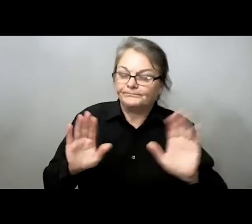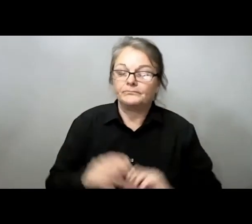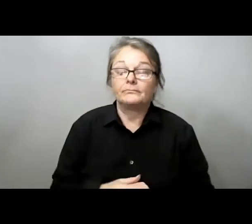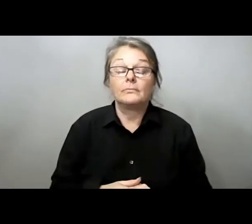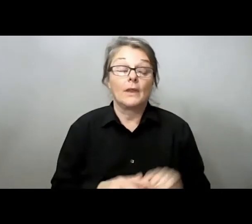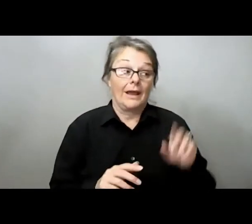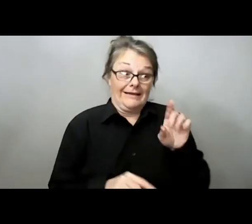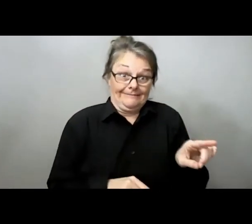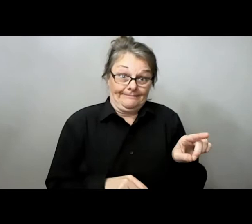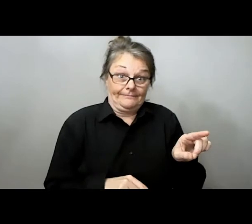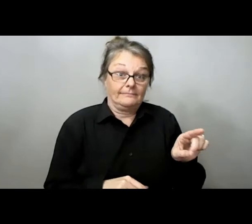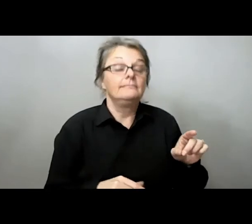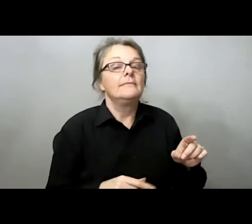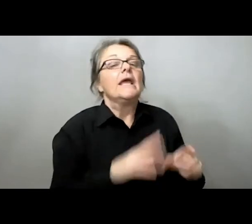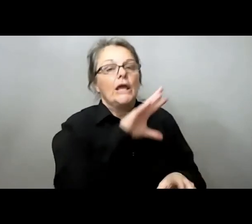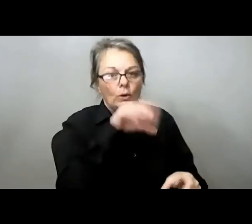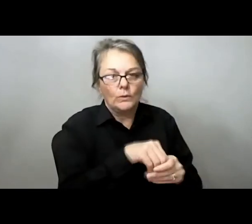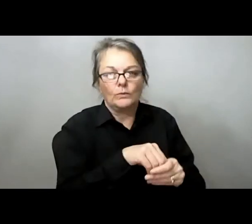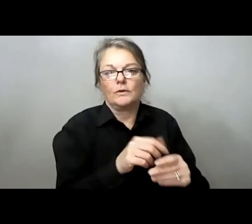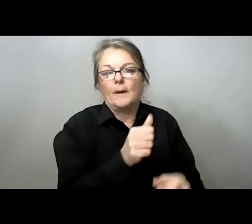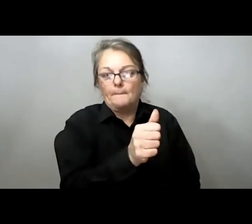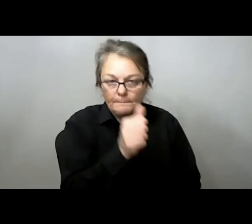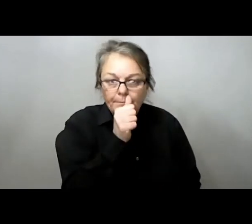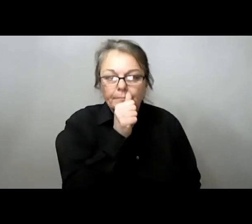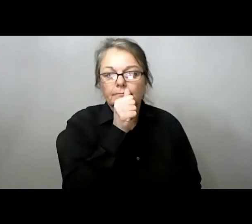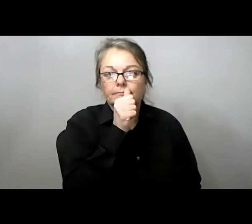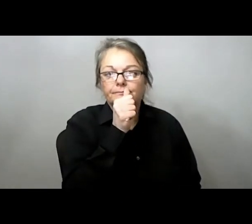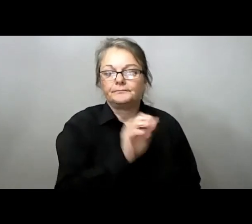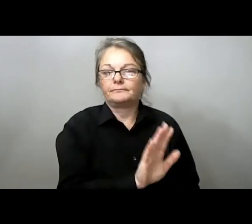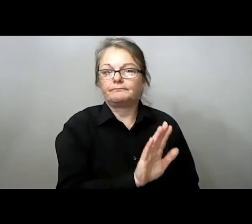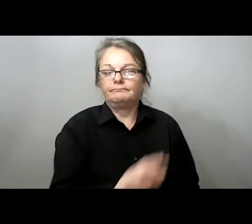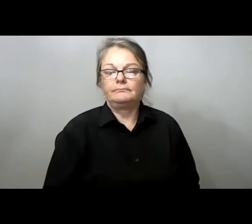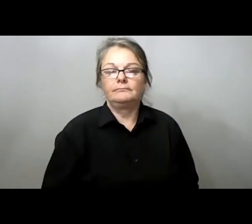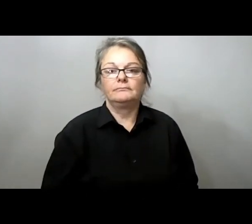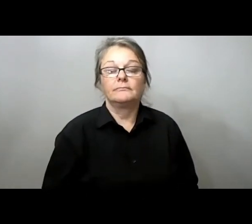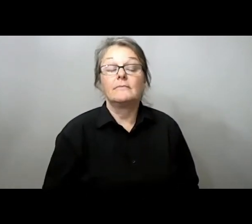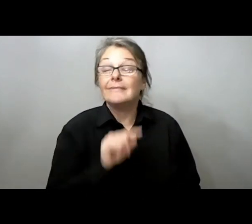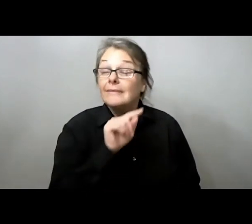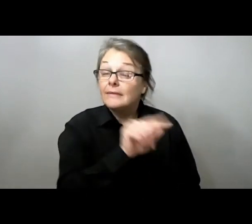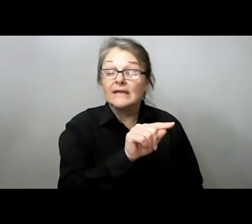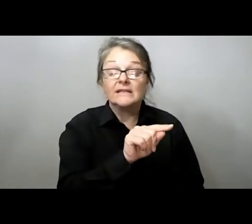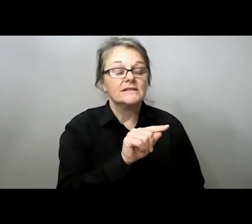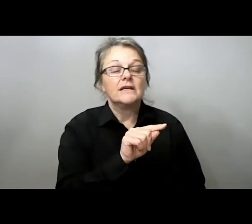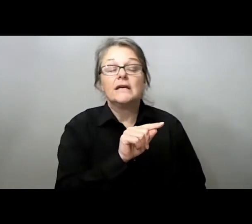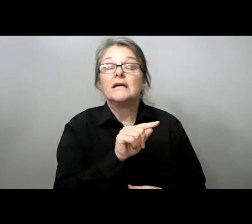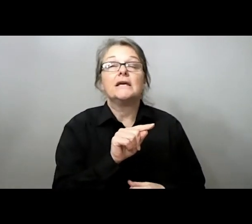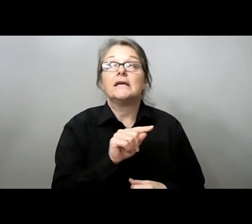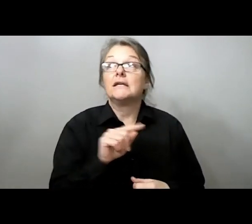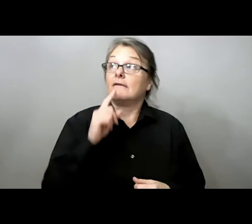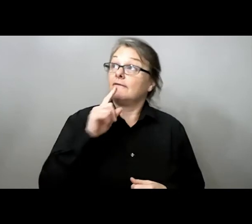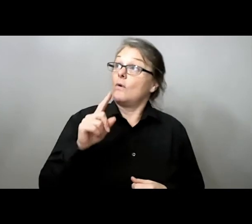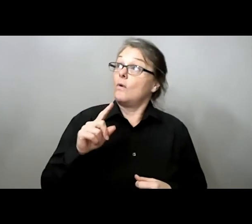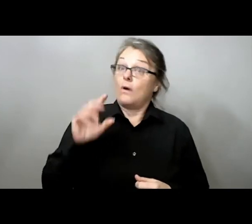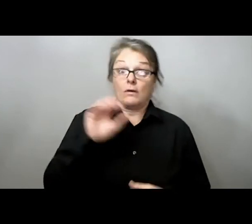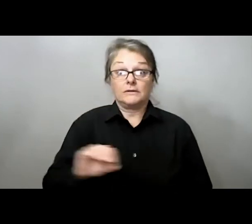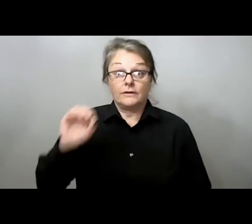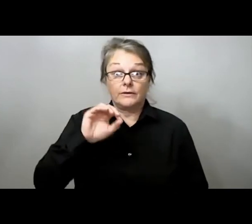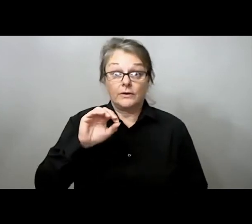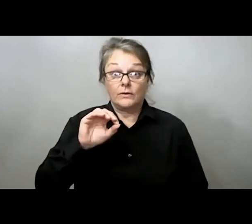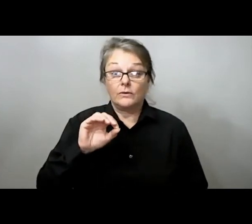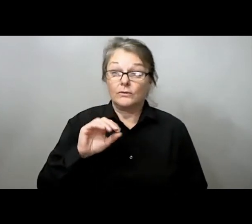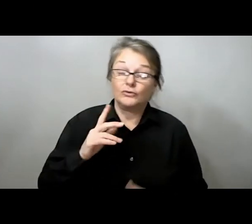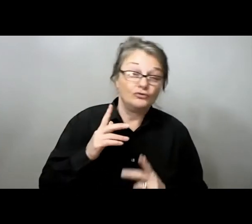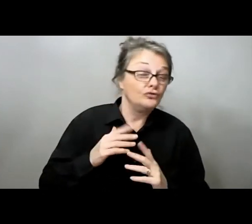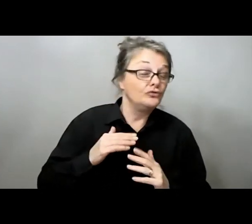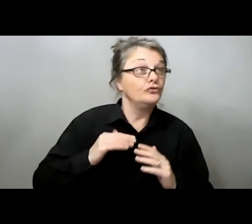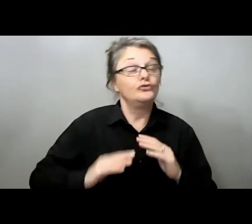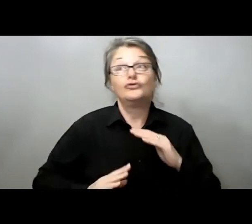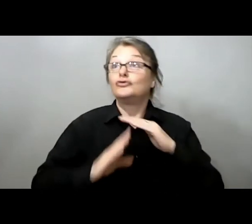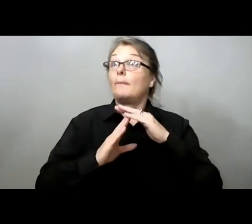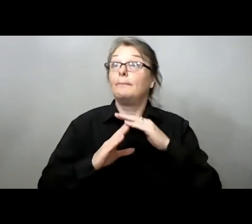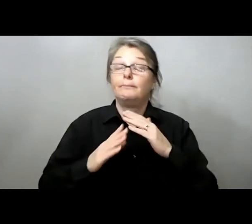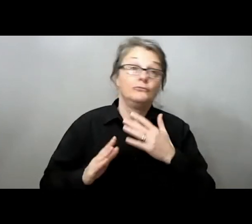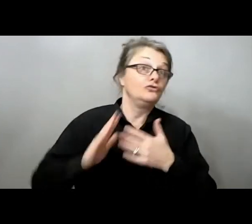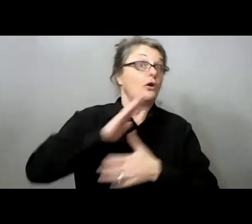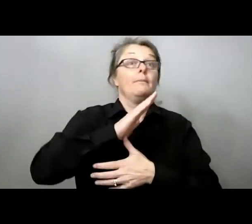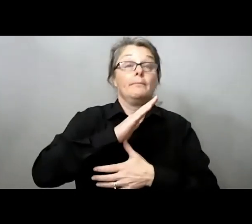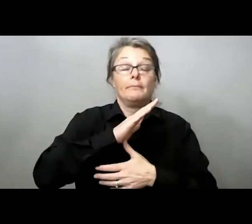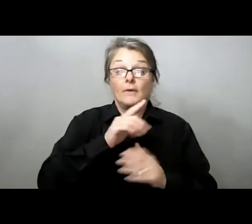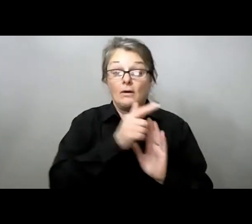THE HUMAN RIGHTS CODE HAS PRIVACY. IT IS THE MOST IMPORTANT LAW IN ONTARIO AND ONE THAT SHOULD